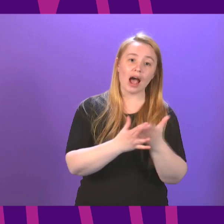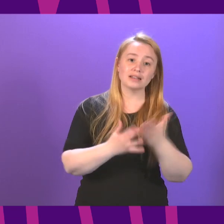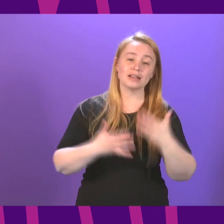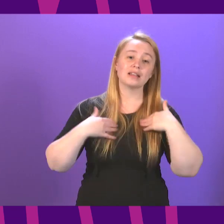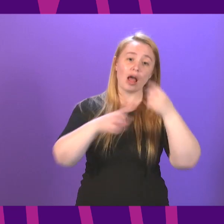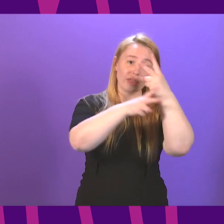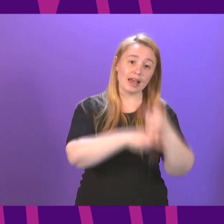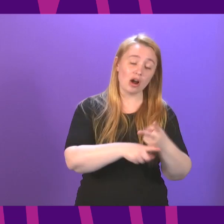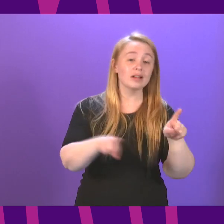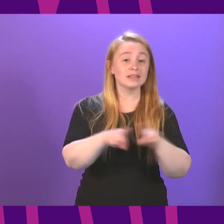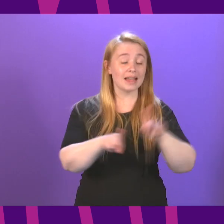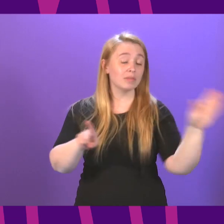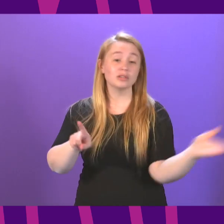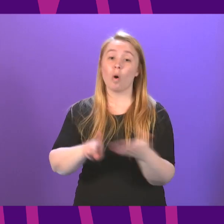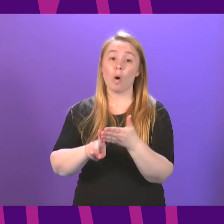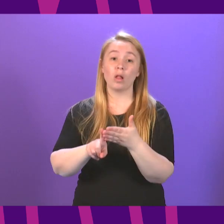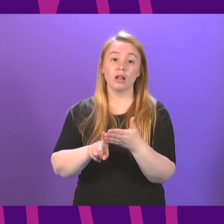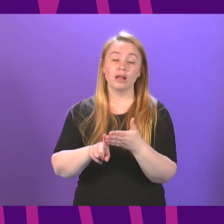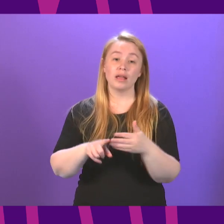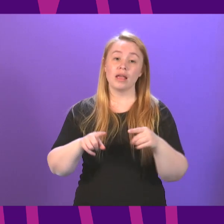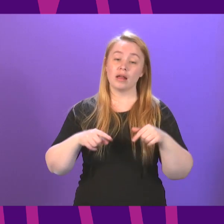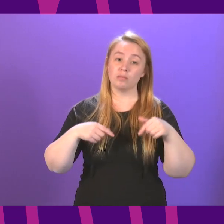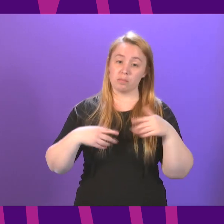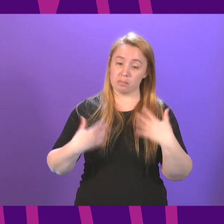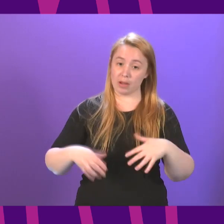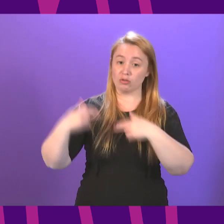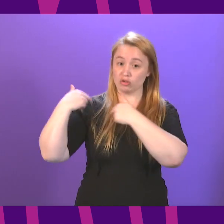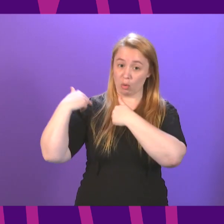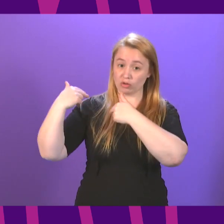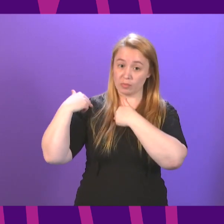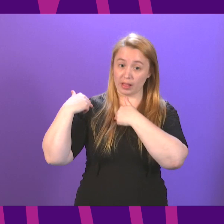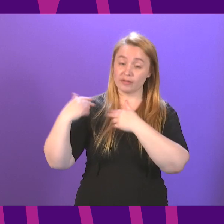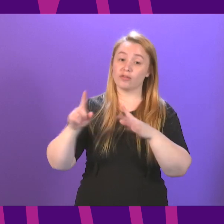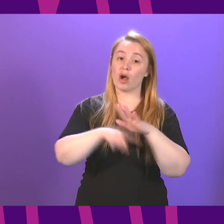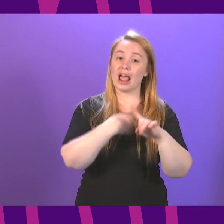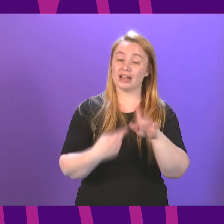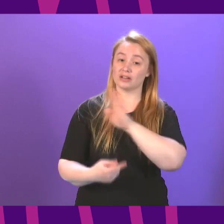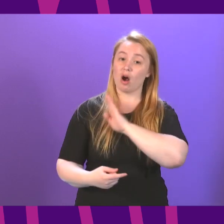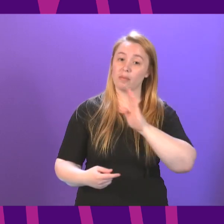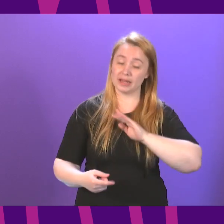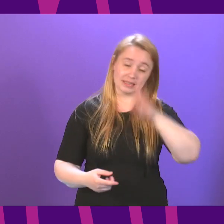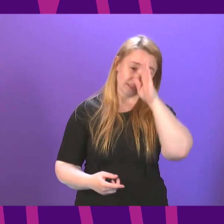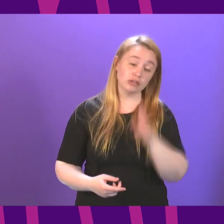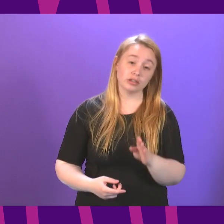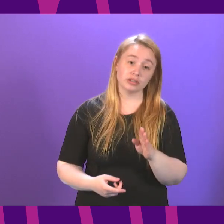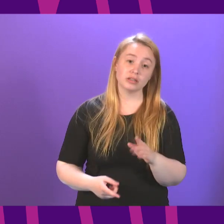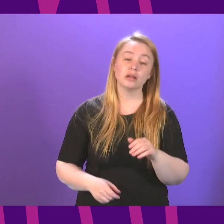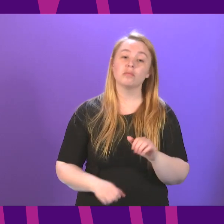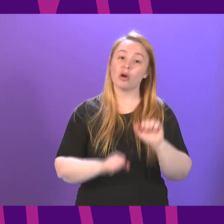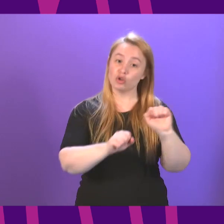way as anybody does, and we have taken our wider responsibilities to veterans extremely seriously. I am happy to look into the member’s specific point and